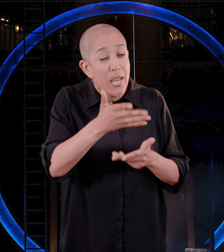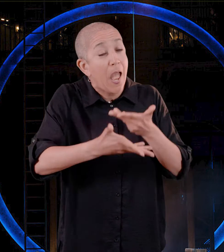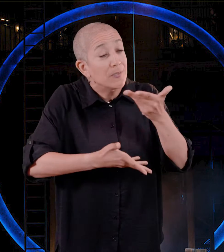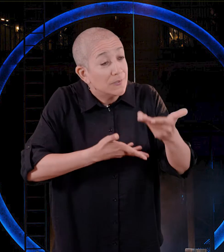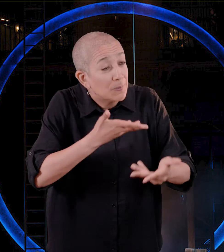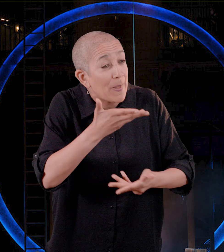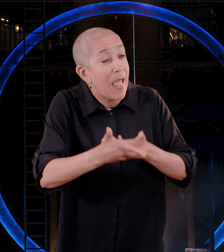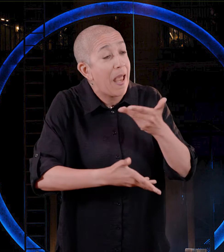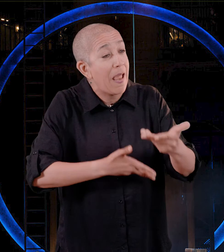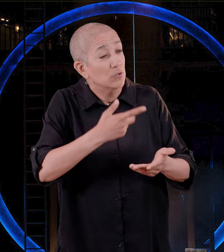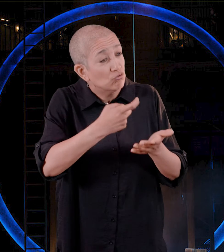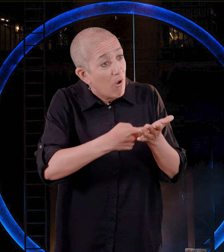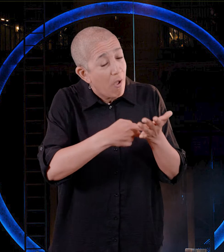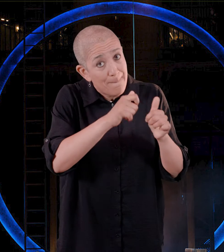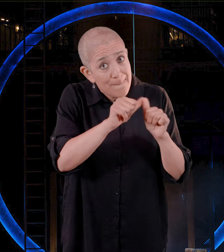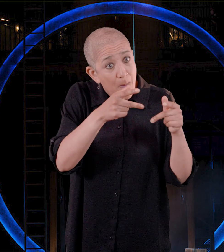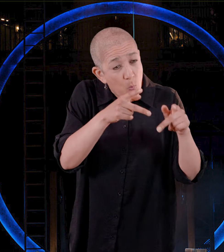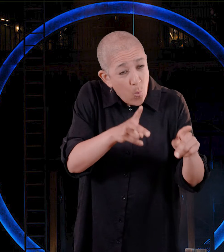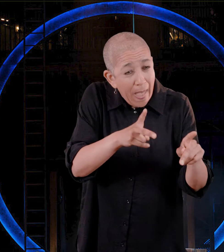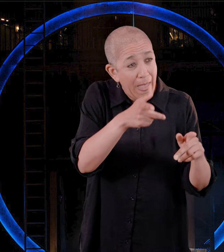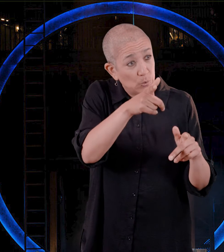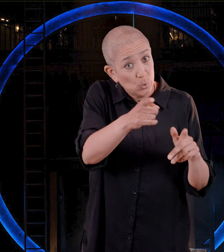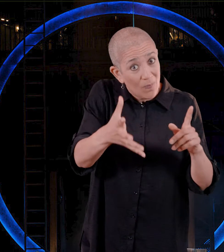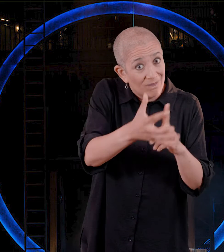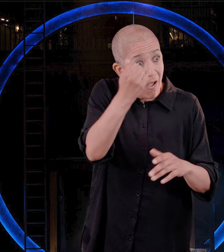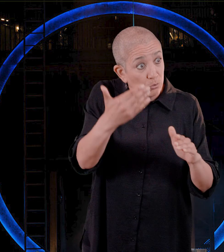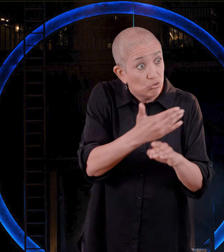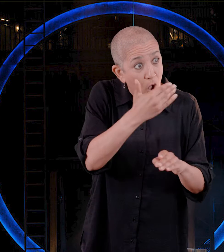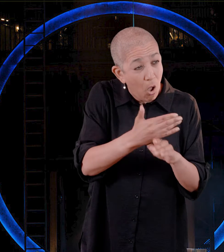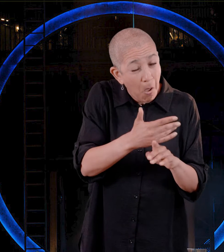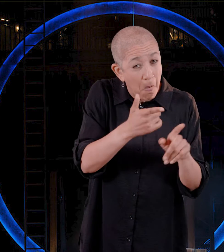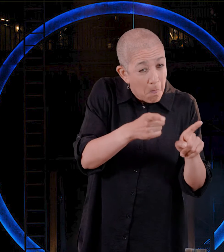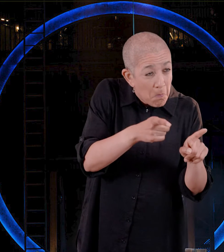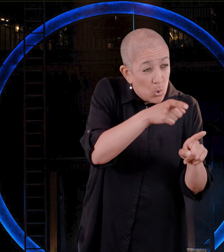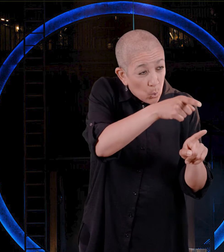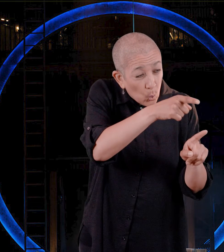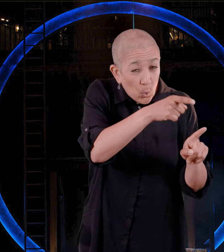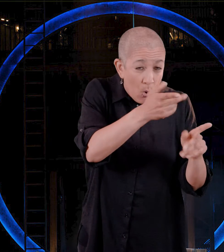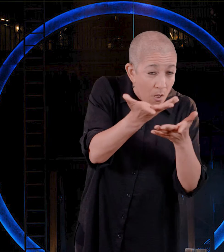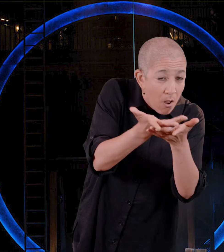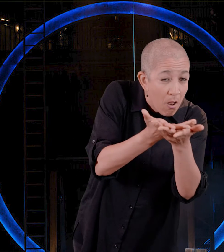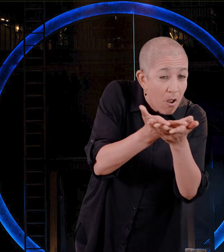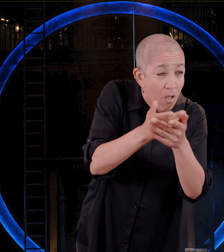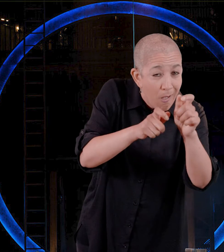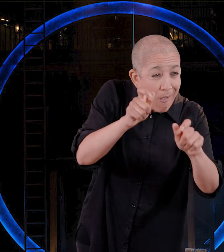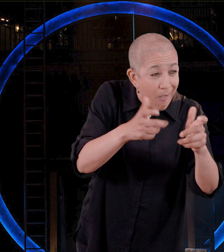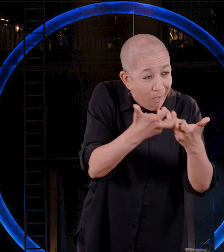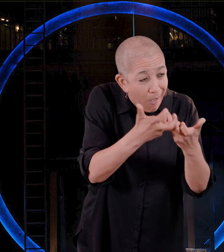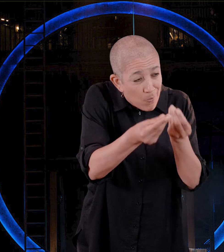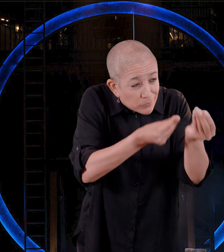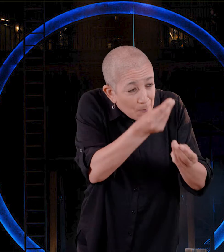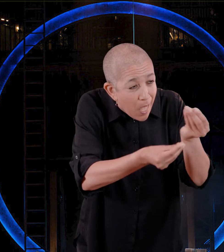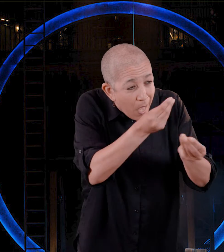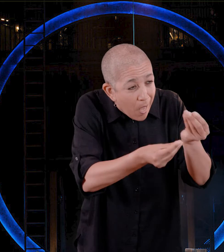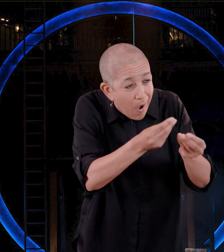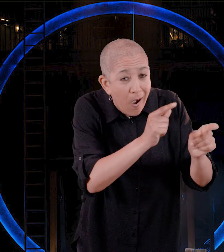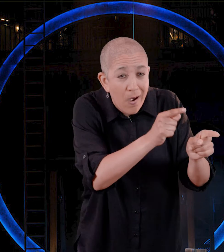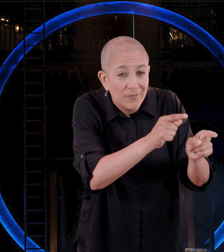Firoza tells Rani how to persuade people to give her a job.